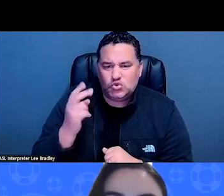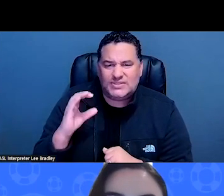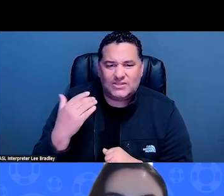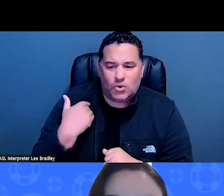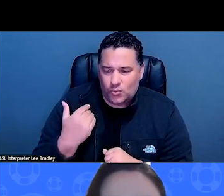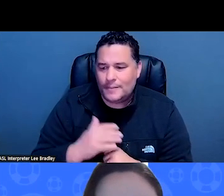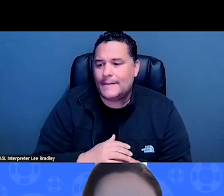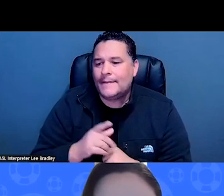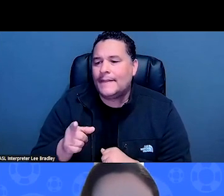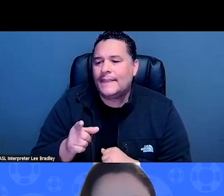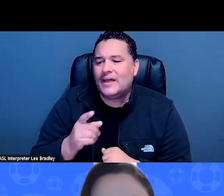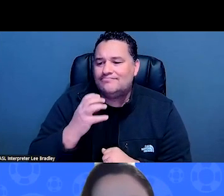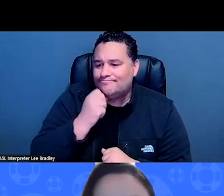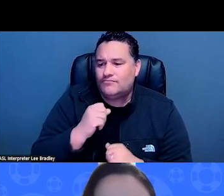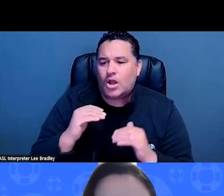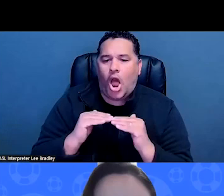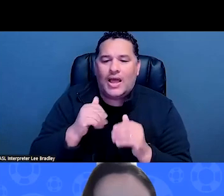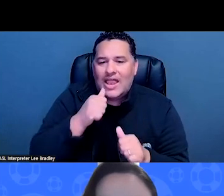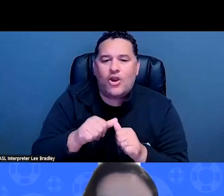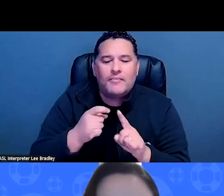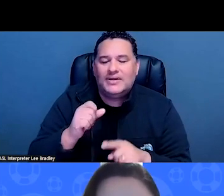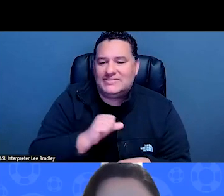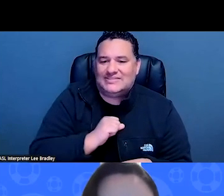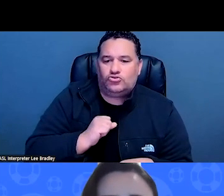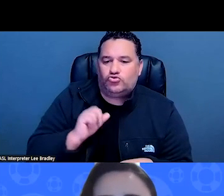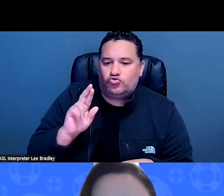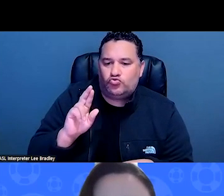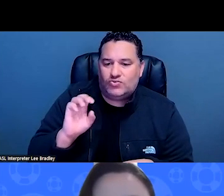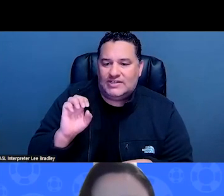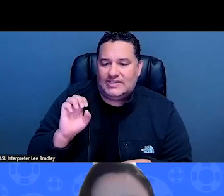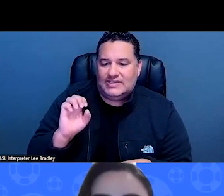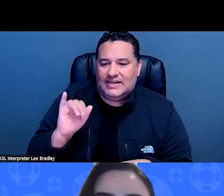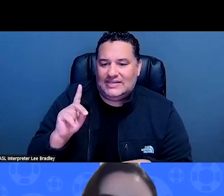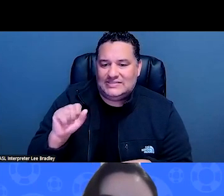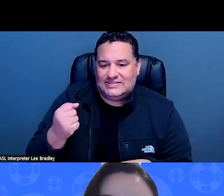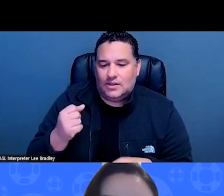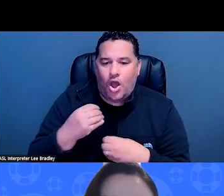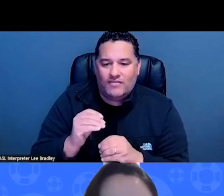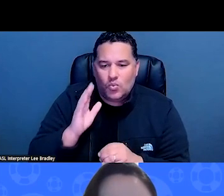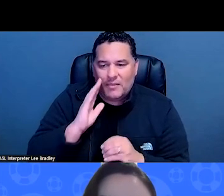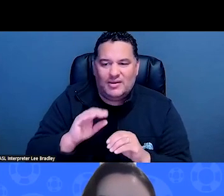SEE. THEN ALSO, DROPPED IN THE CHAT. JUST, JUST -- A COUPLE SECONDS AGO. A, A, DEAR COLLEAGUE LETTER